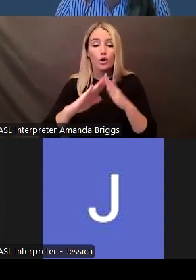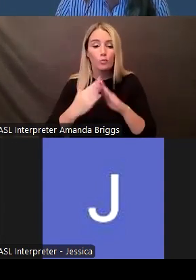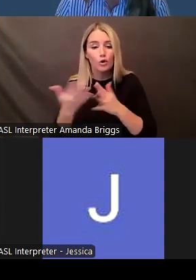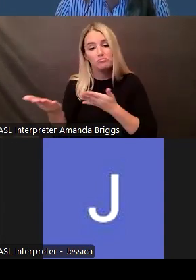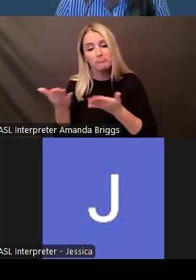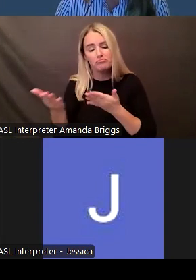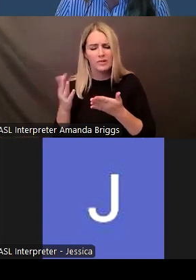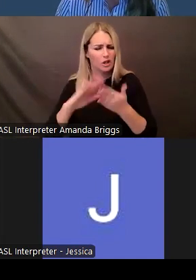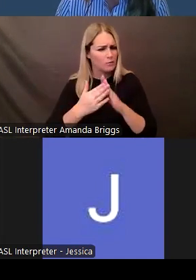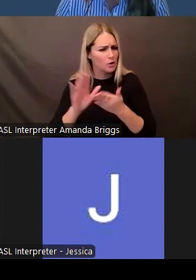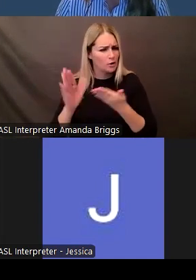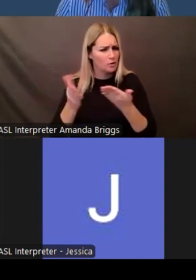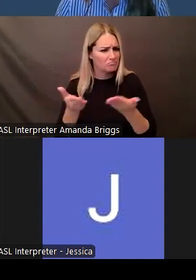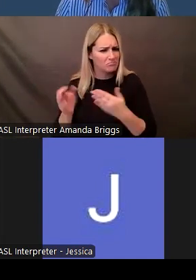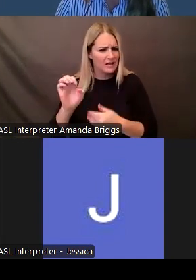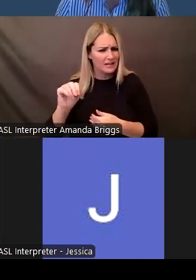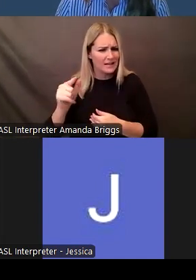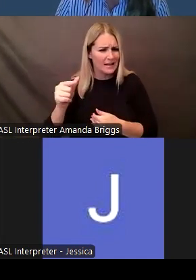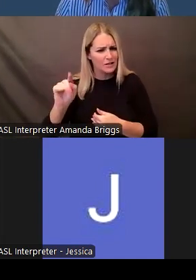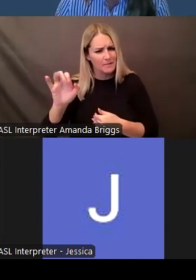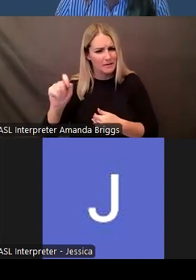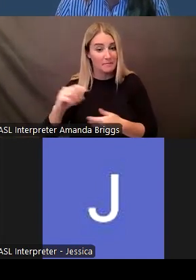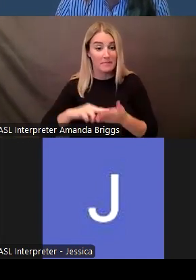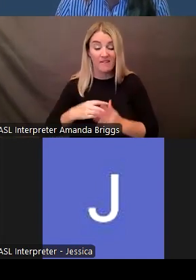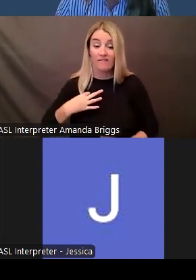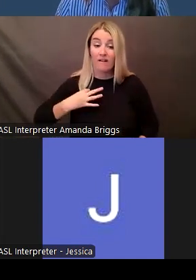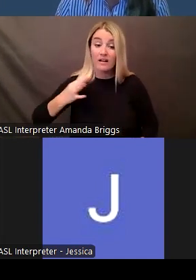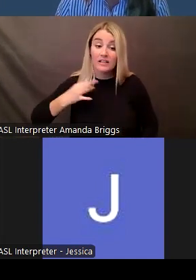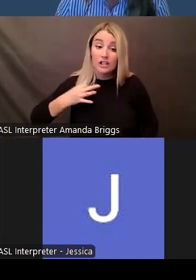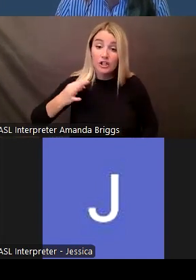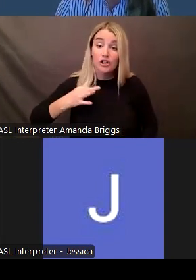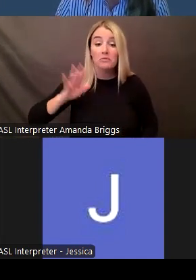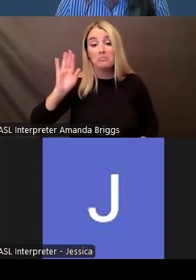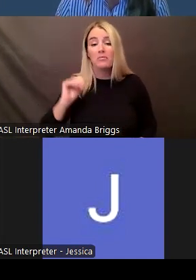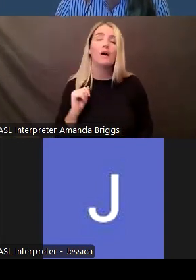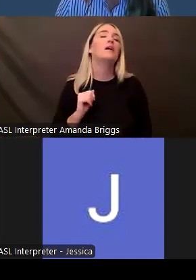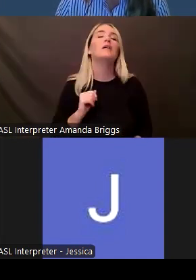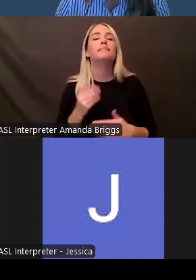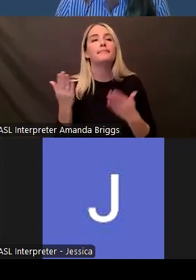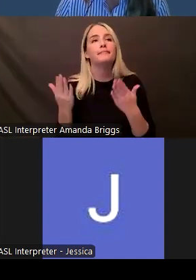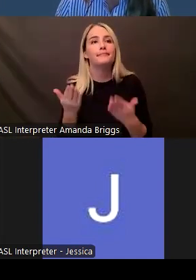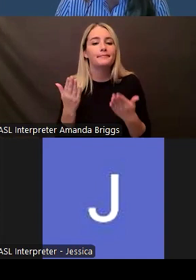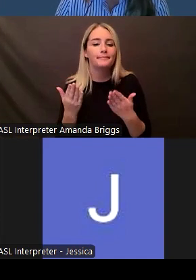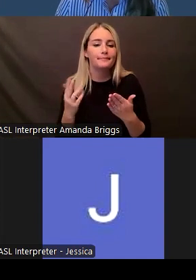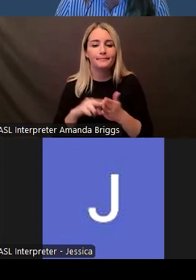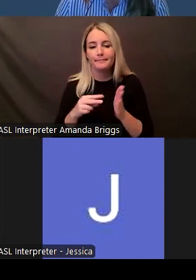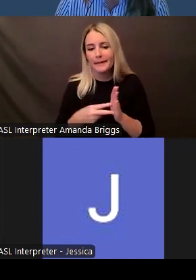So, community engagement would include volunteering. Can also include attending school.